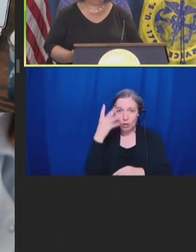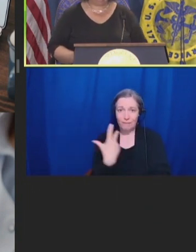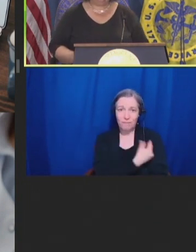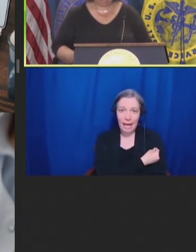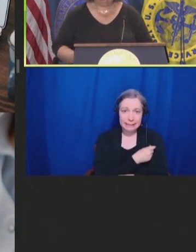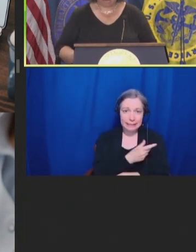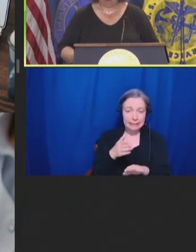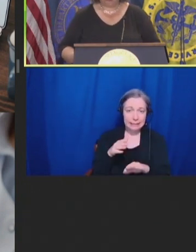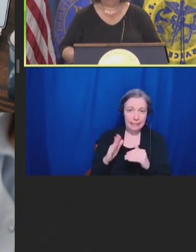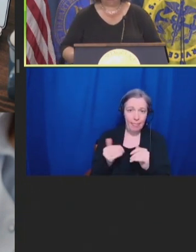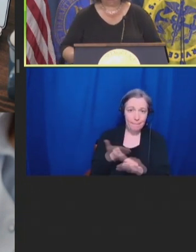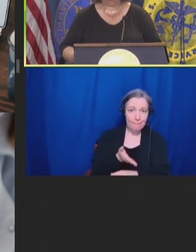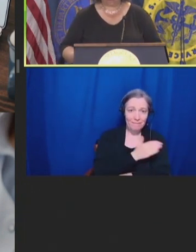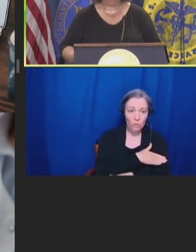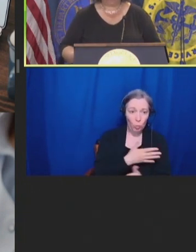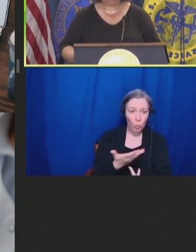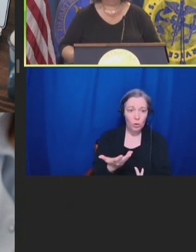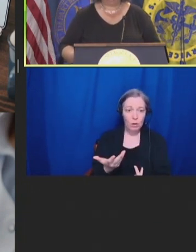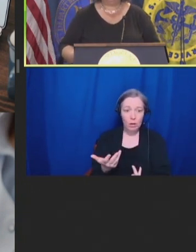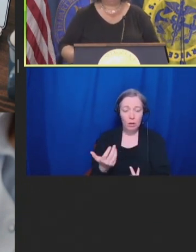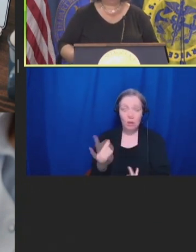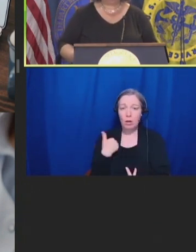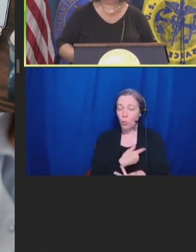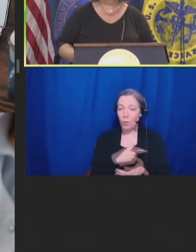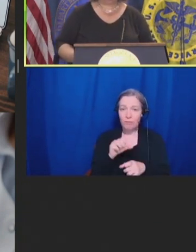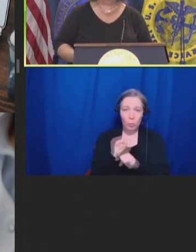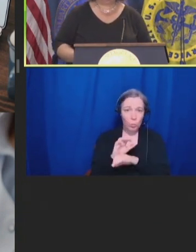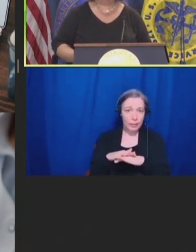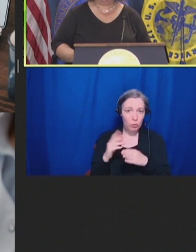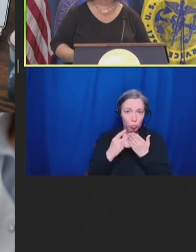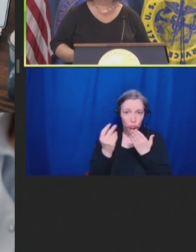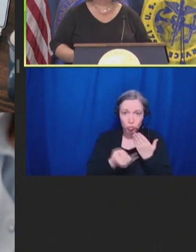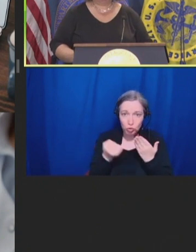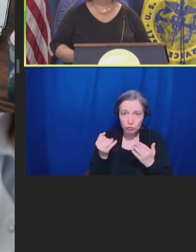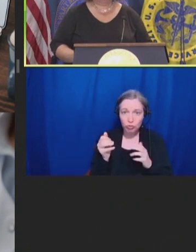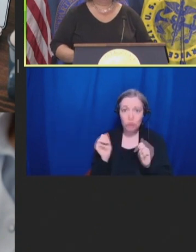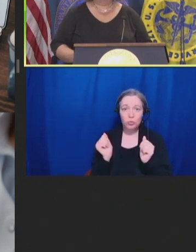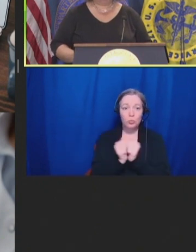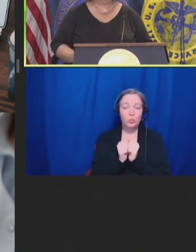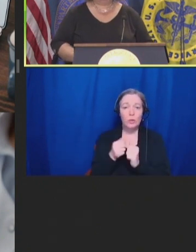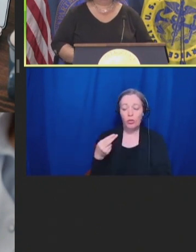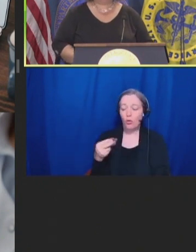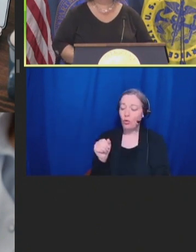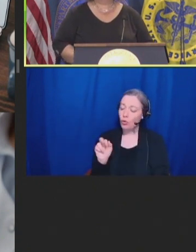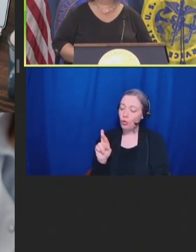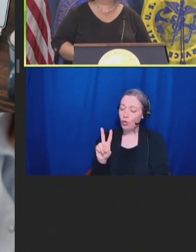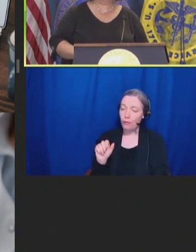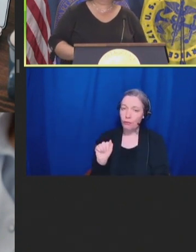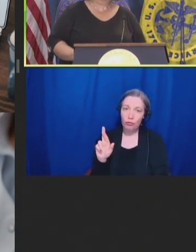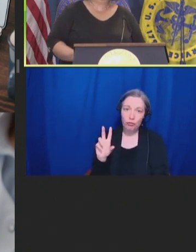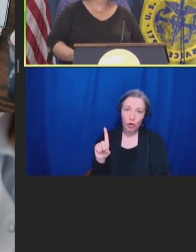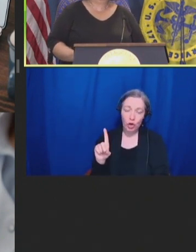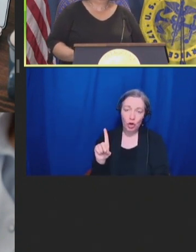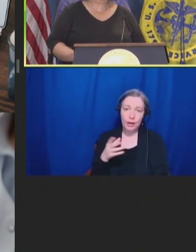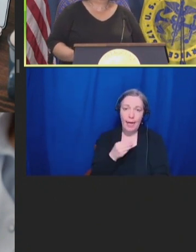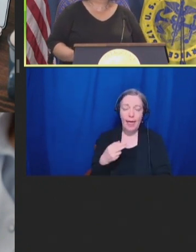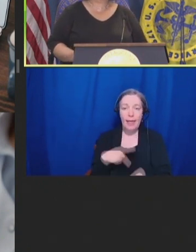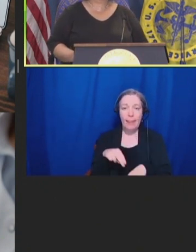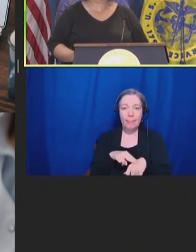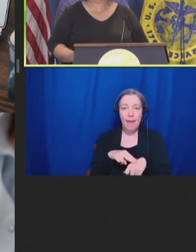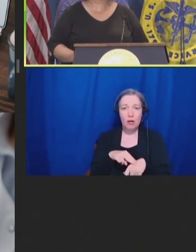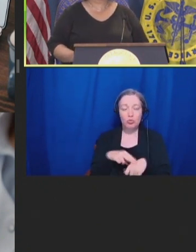We've been working on our project with Harvard and the National Public Health Information Coalition,